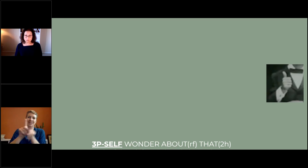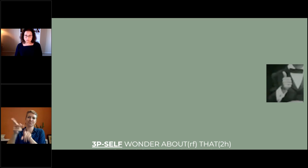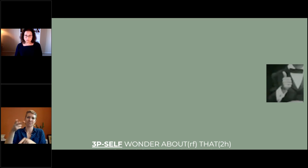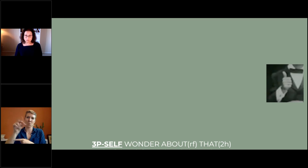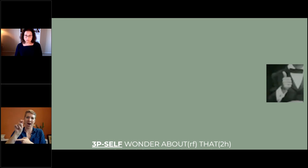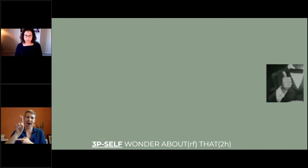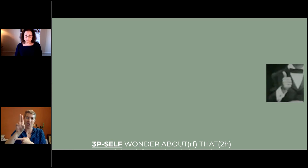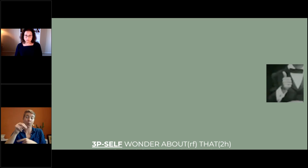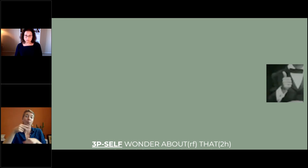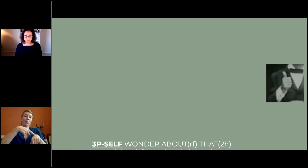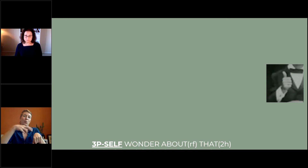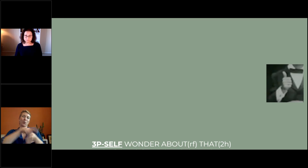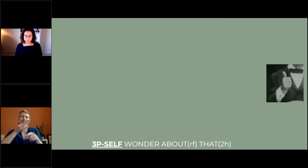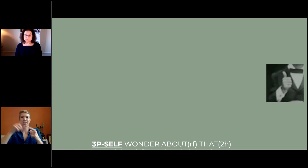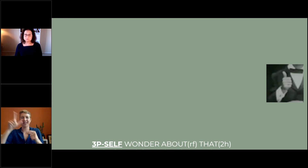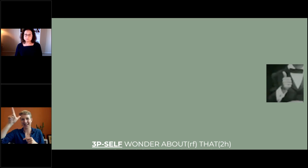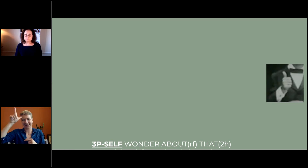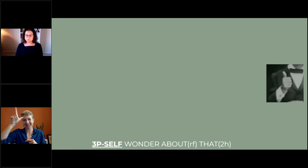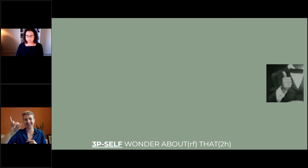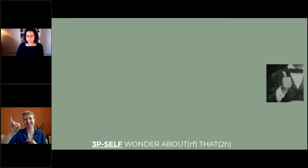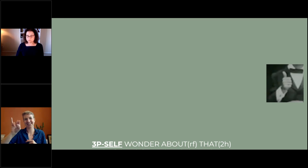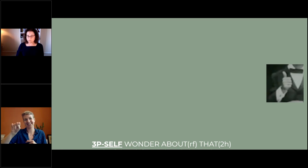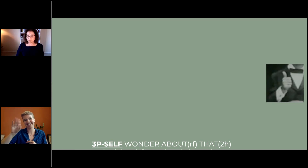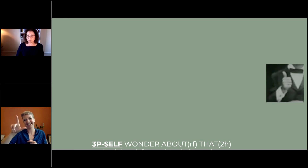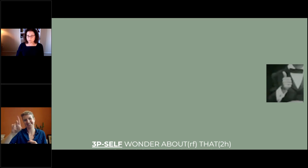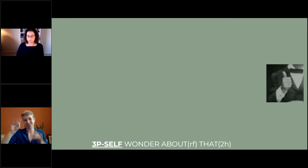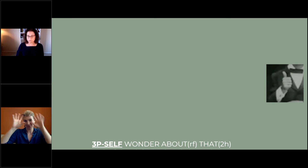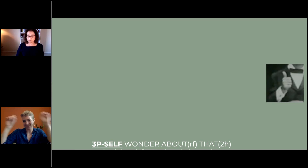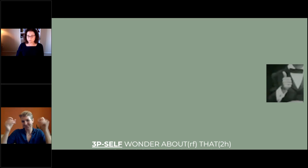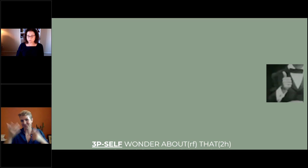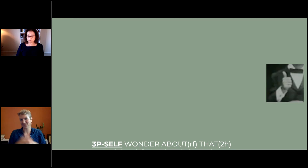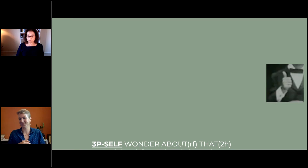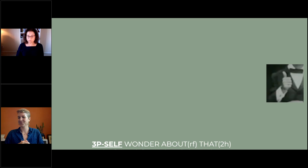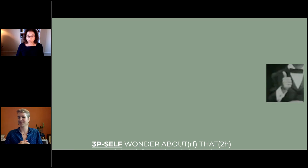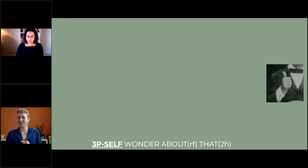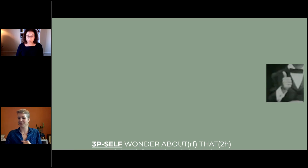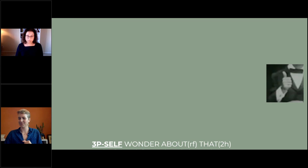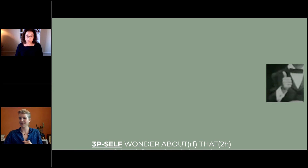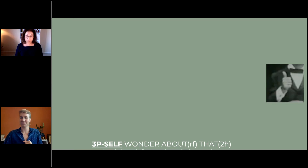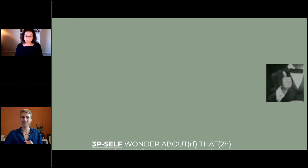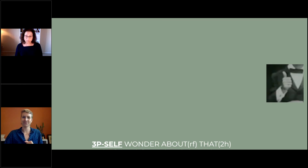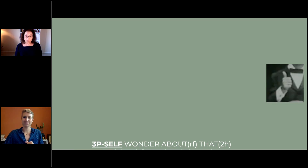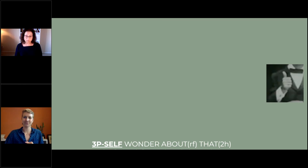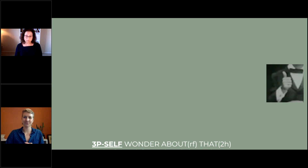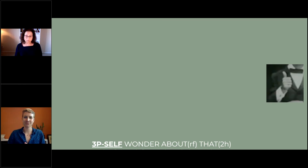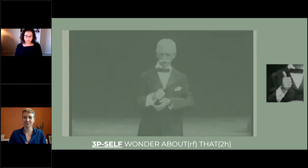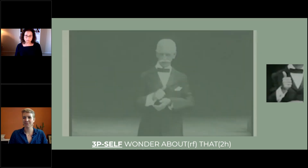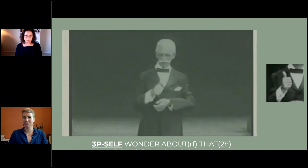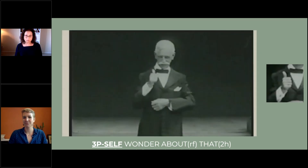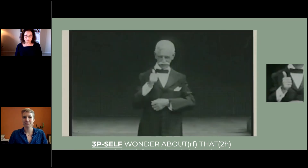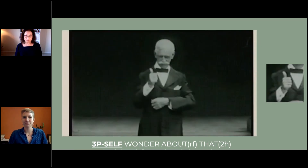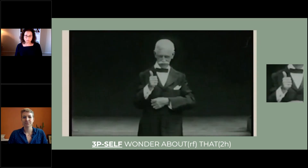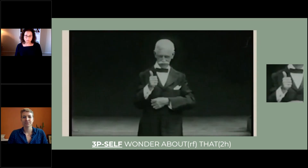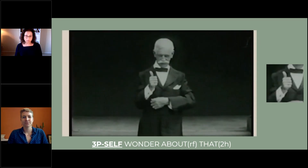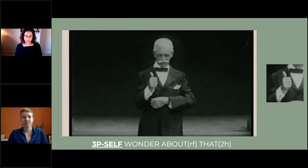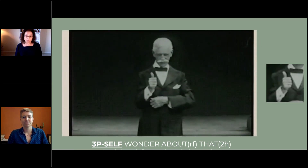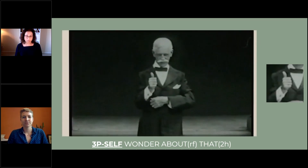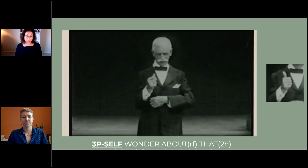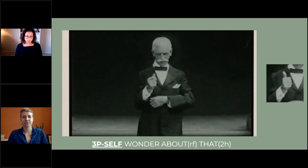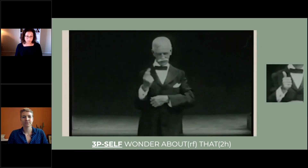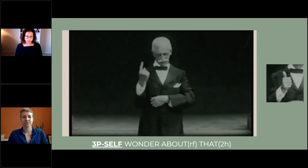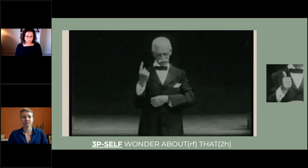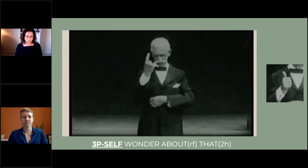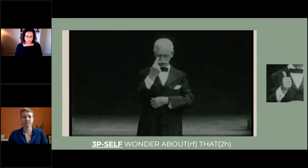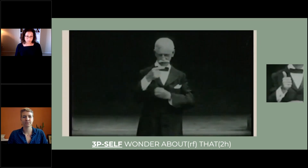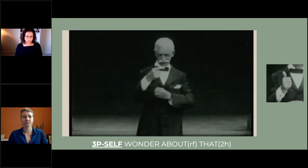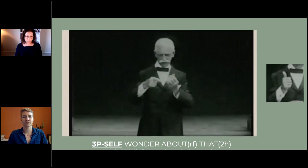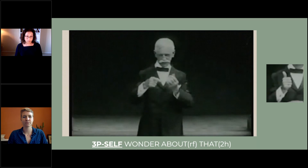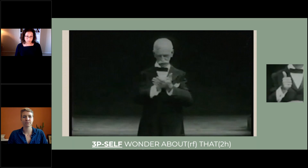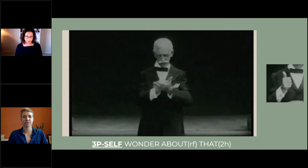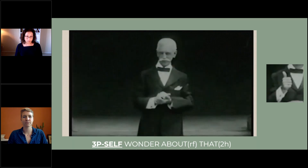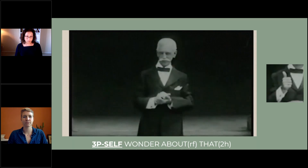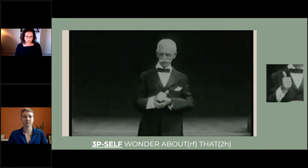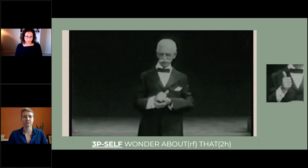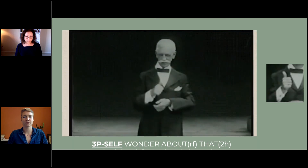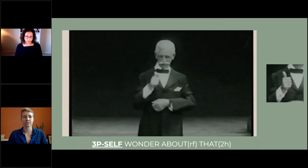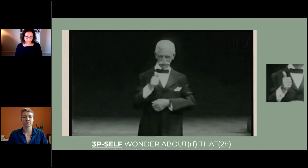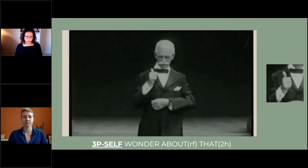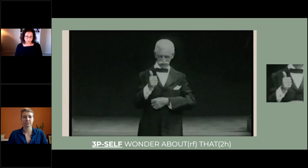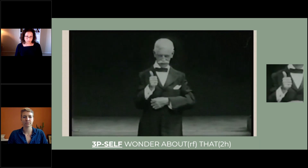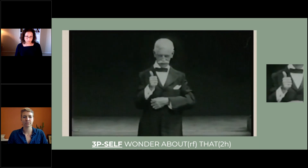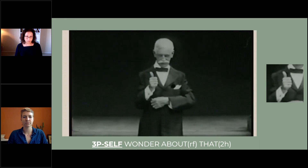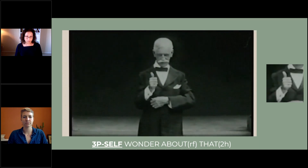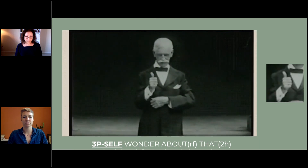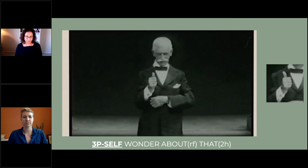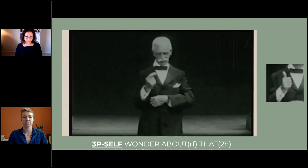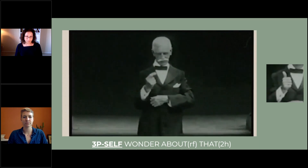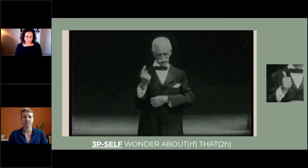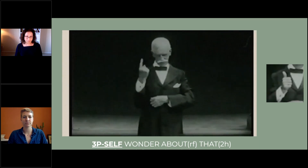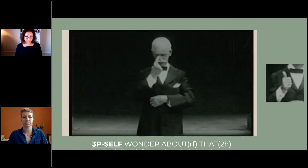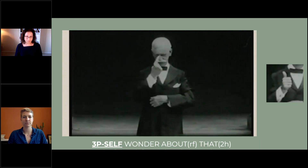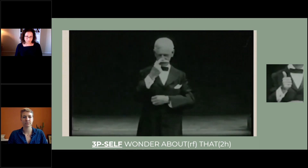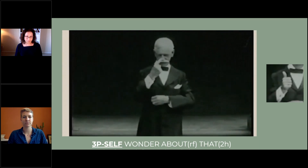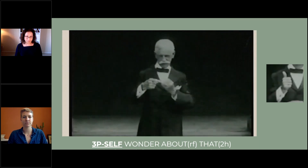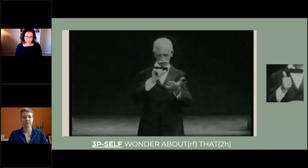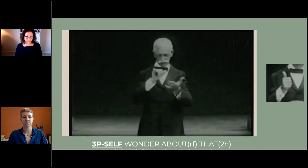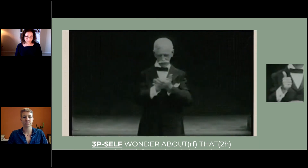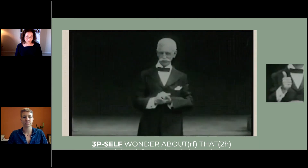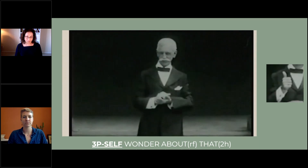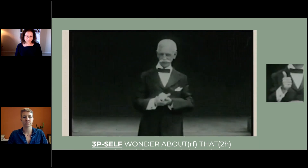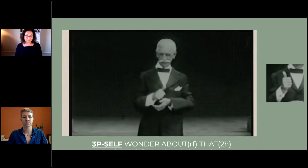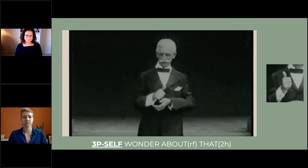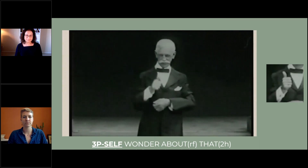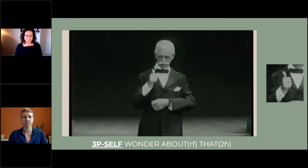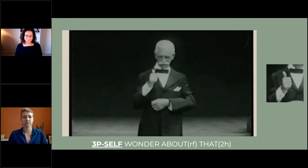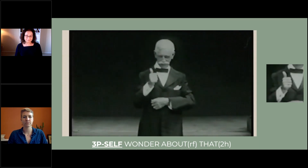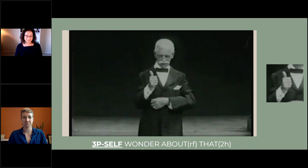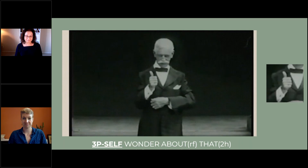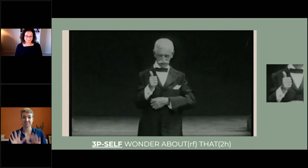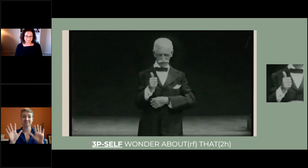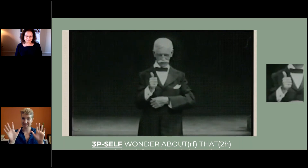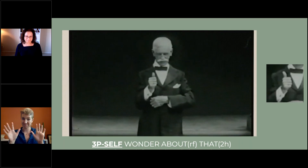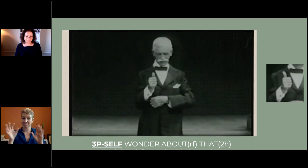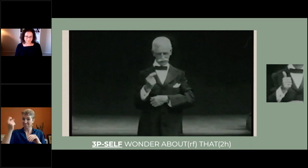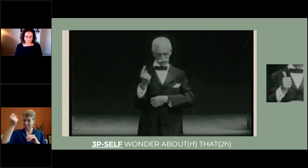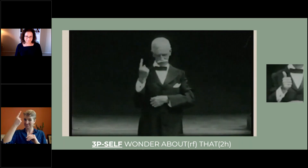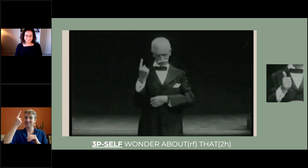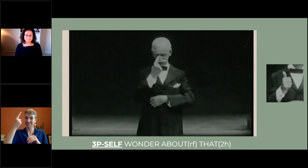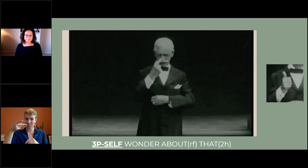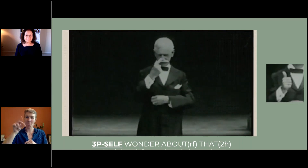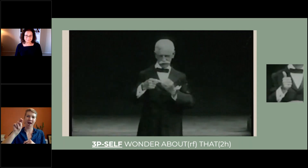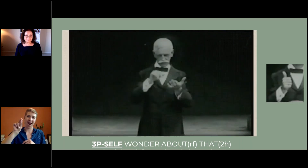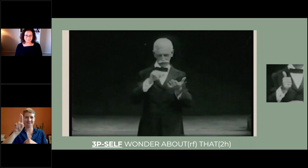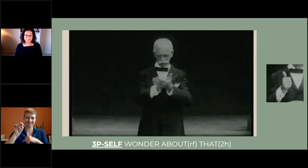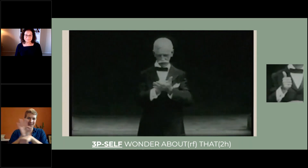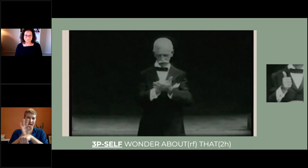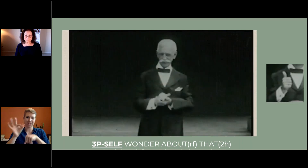And so that shows that SELF is functioning as a pronoun and referring to `President Lincoln’ in the sentence.